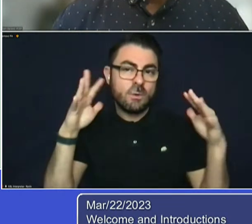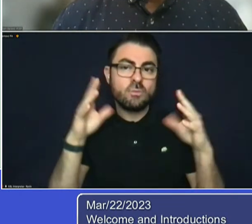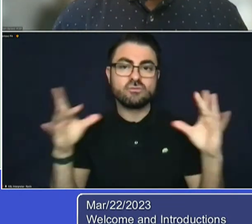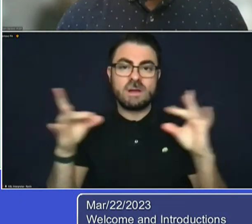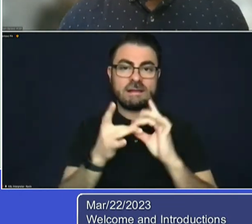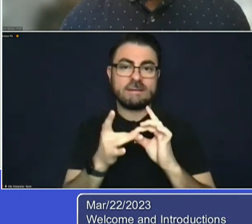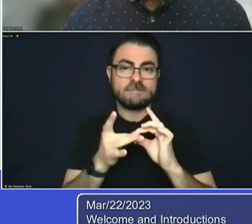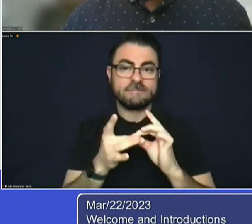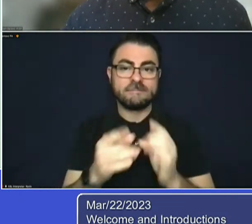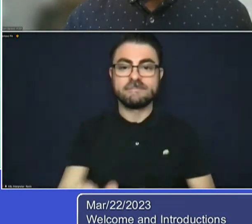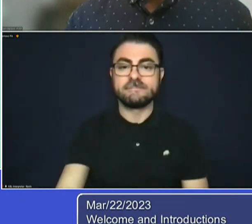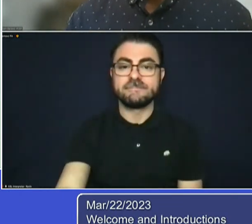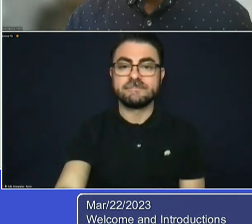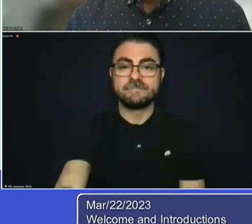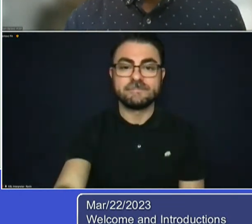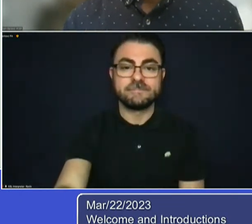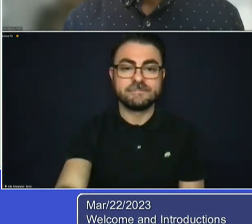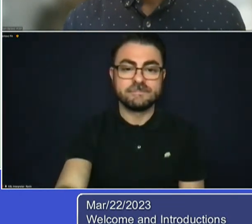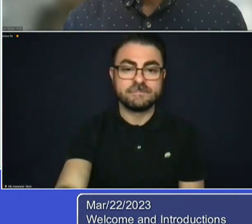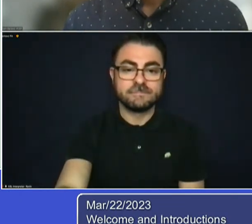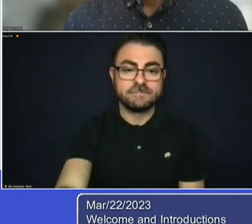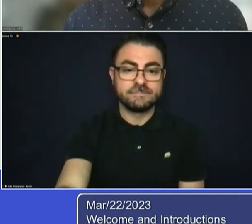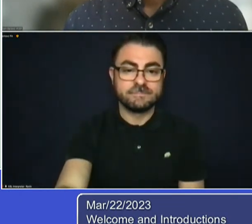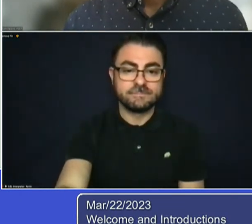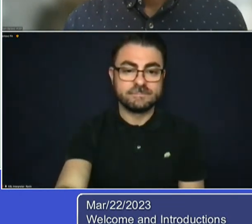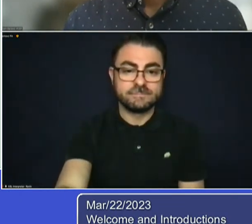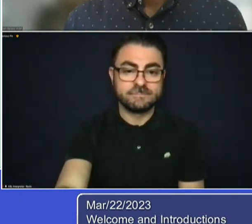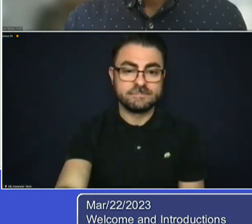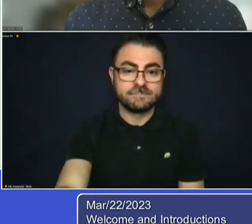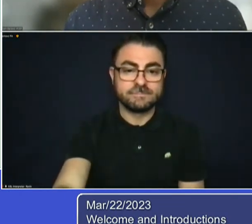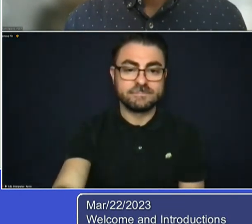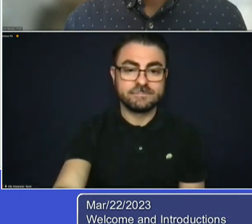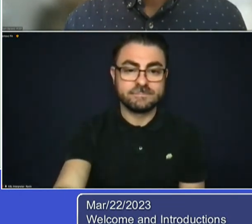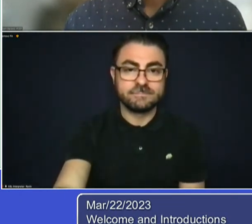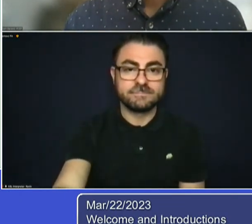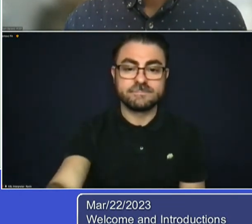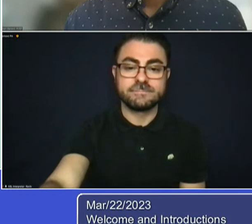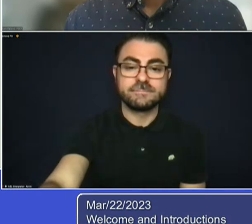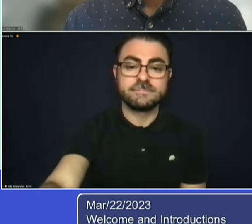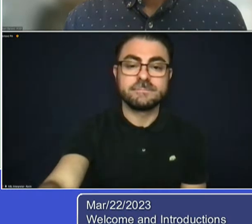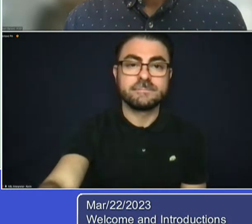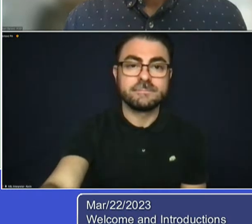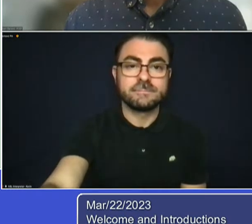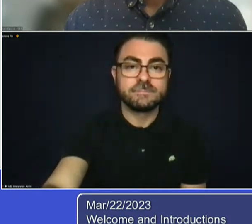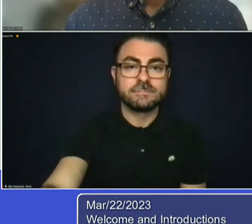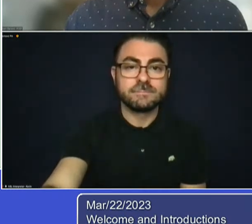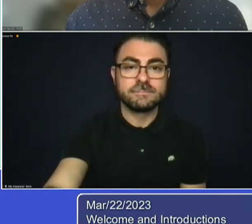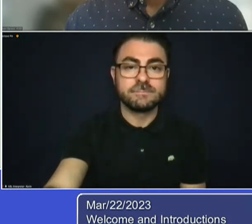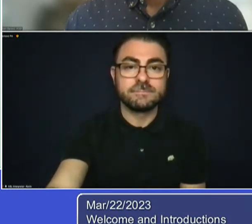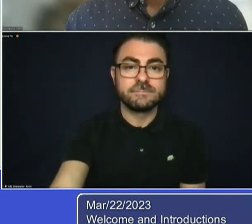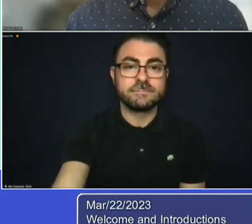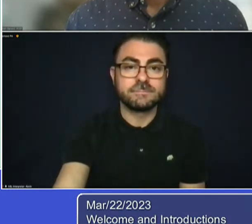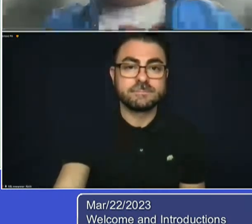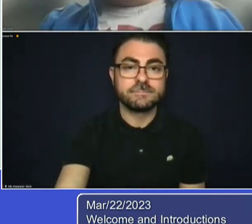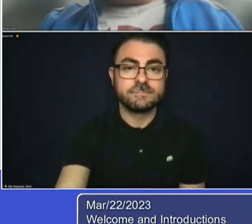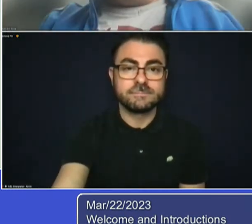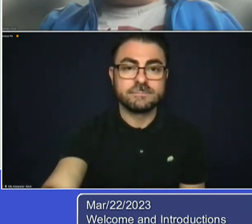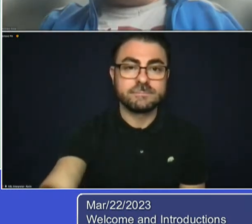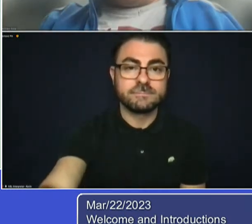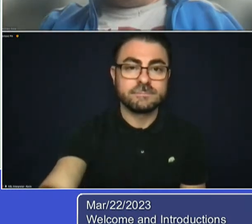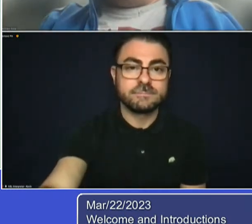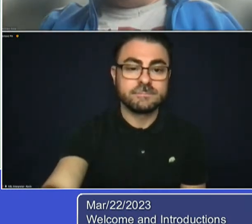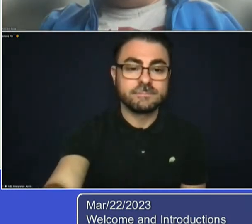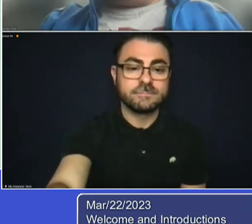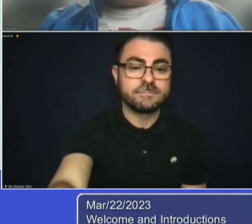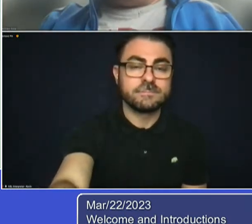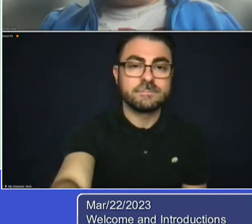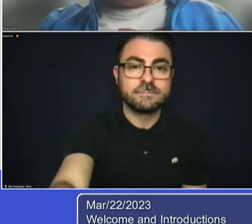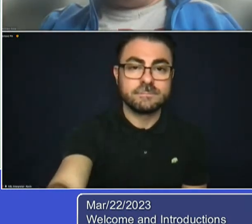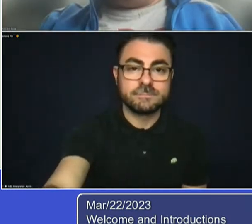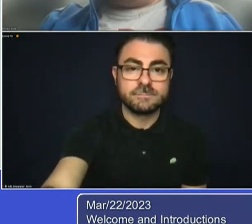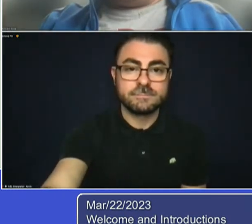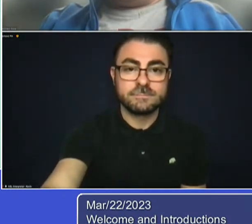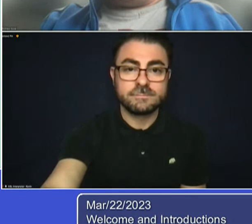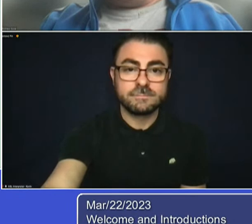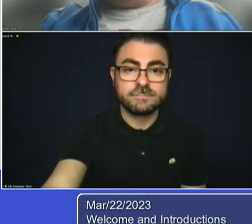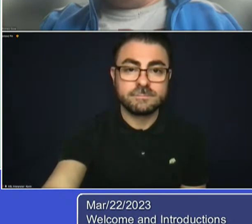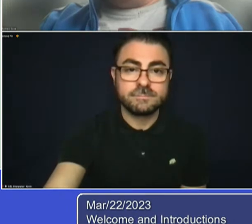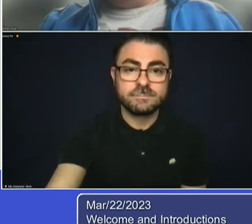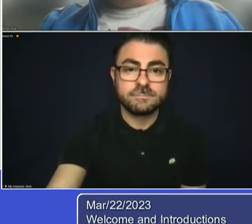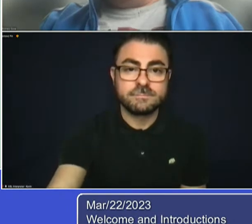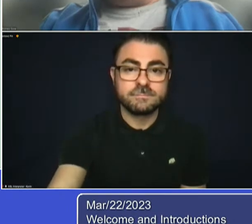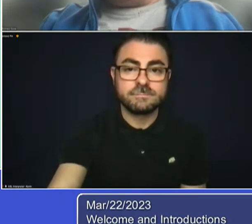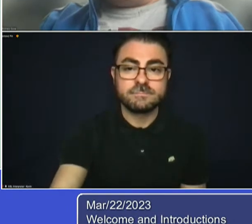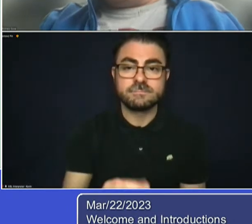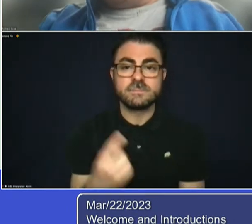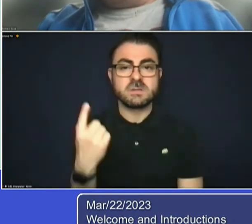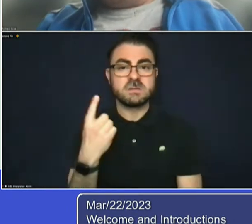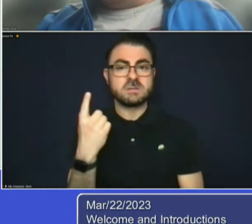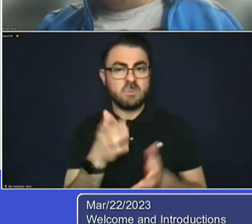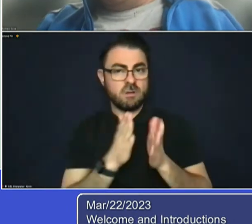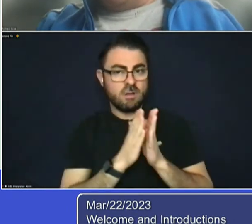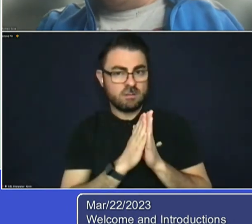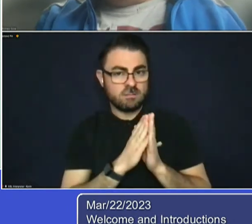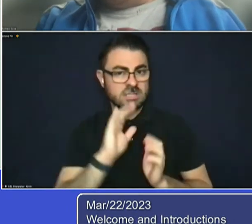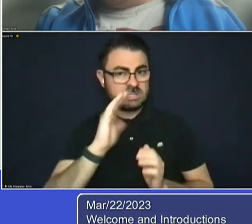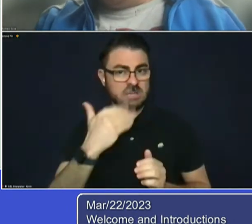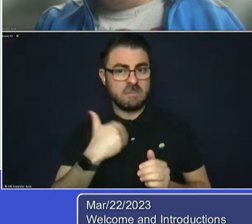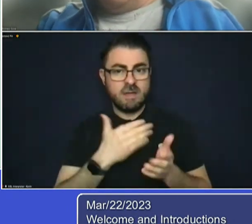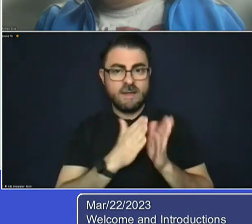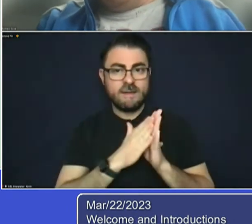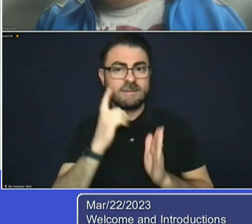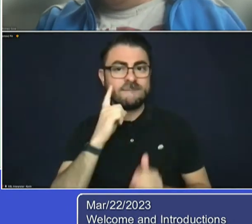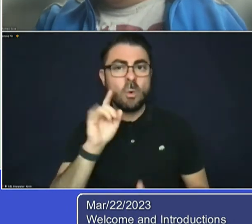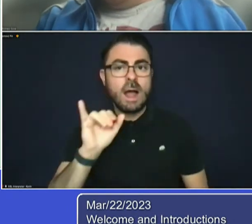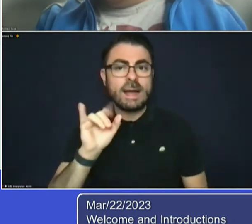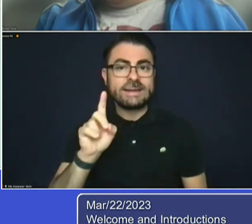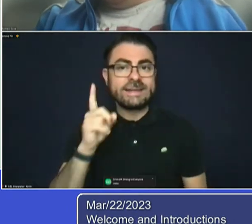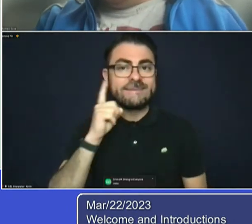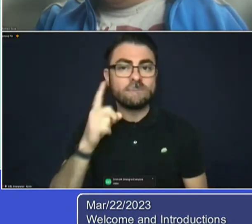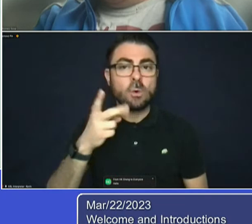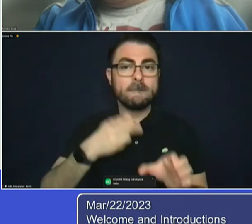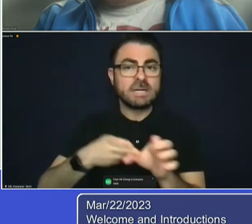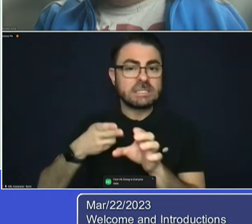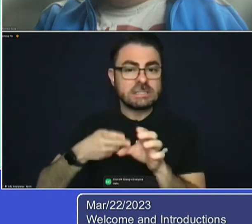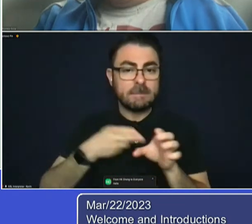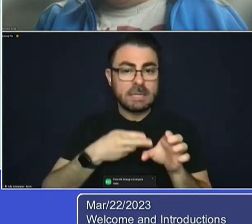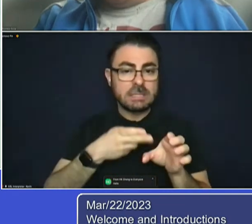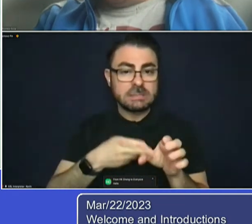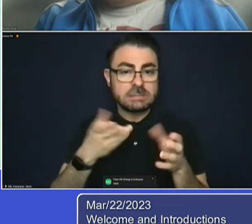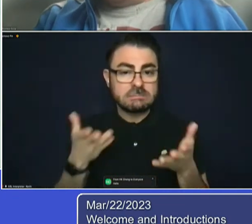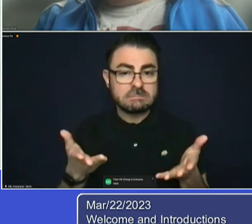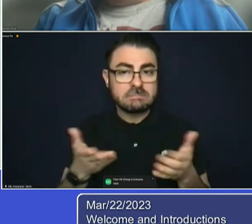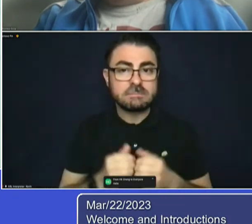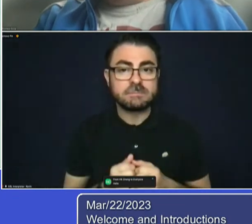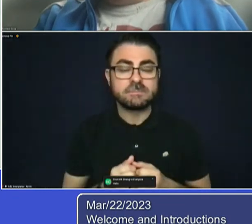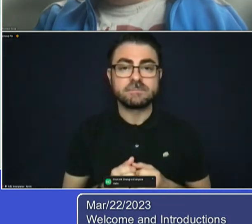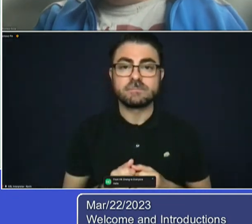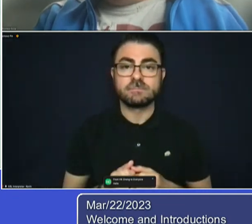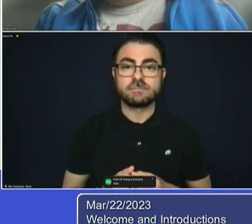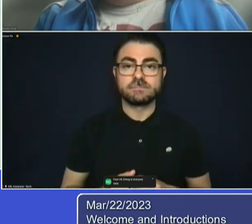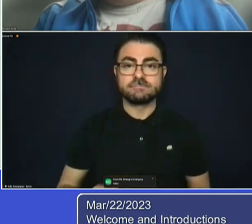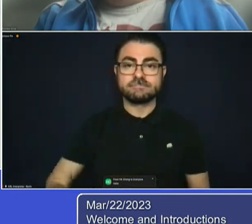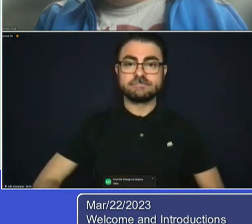EVERYONE'S AUDIO GET CONNECTED.